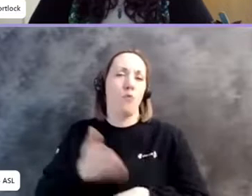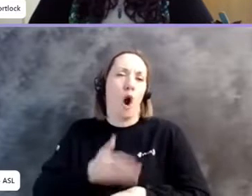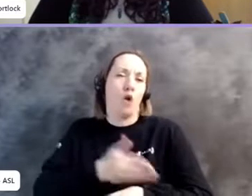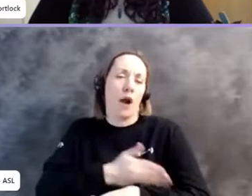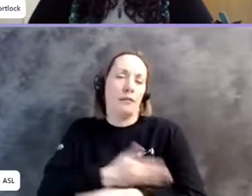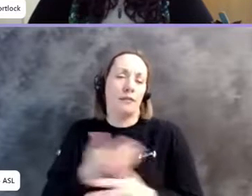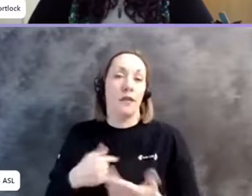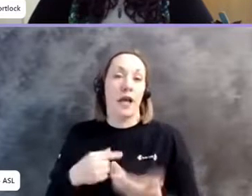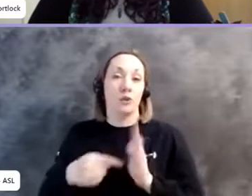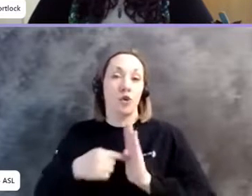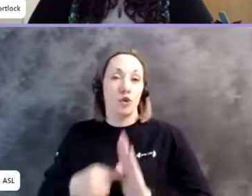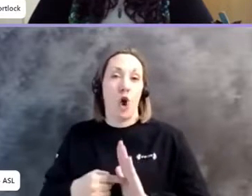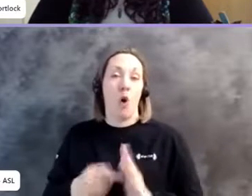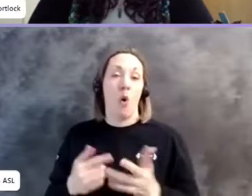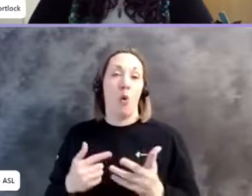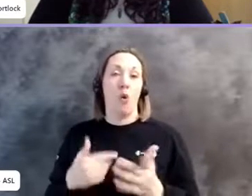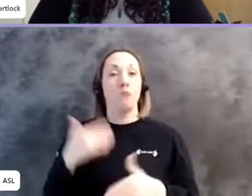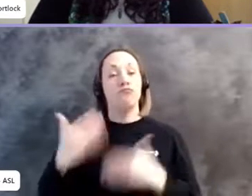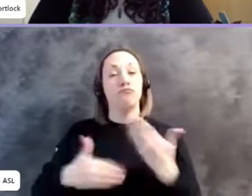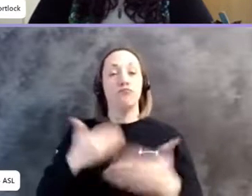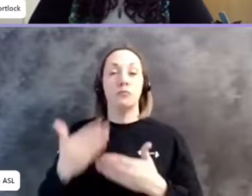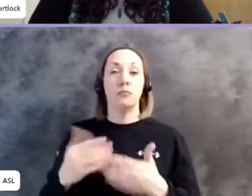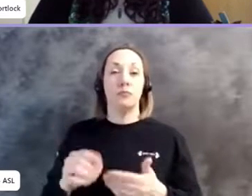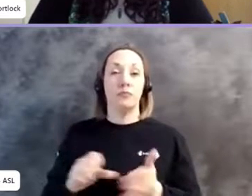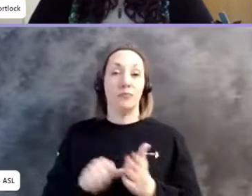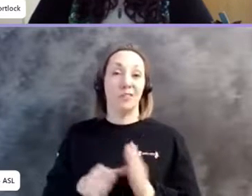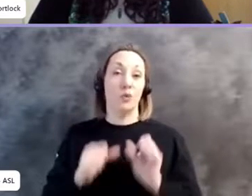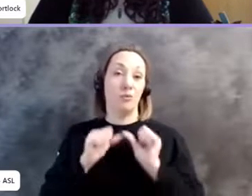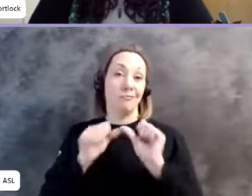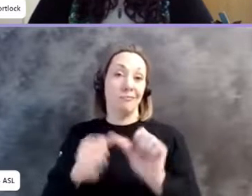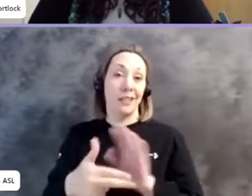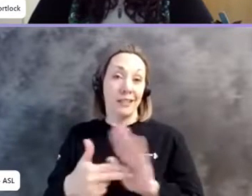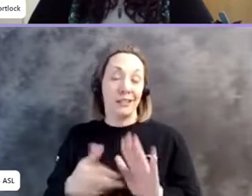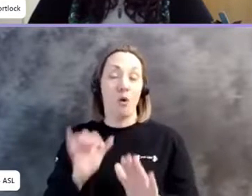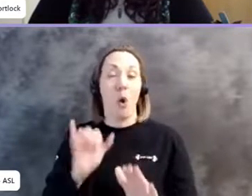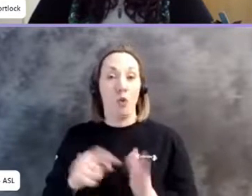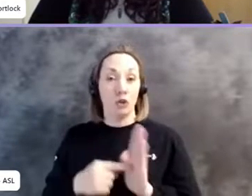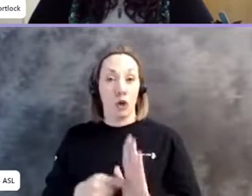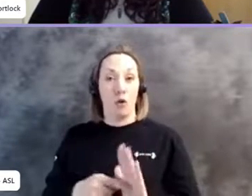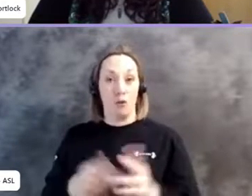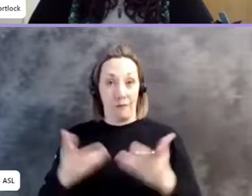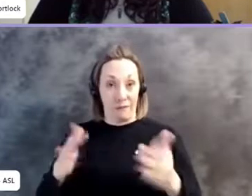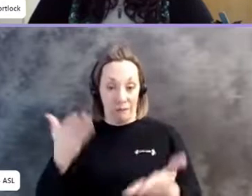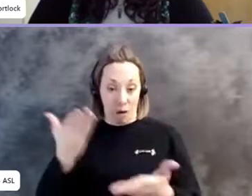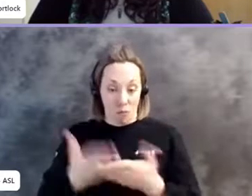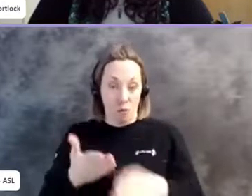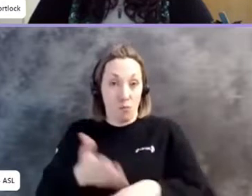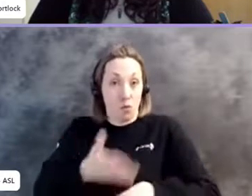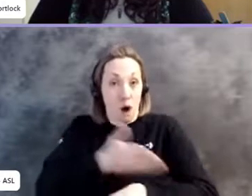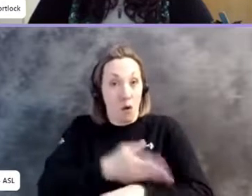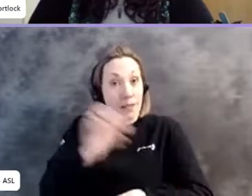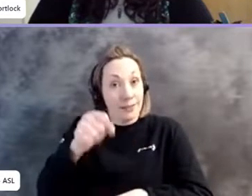immaturity. So now with leadership we use maturity levels as a way to show progress and to show that in